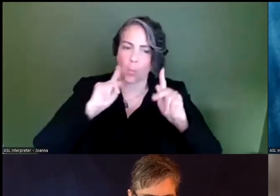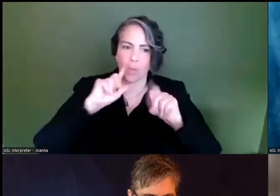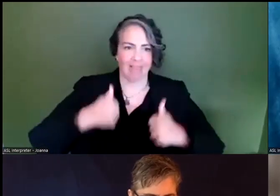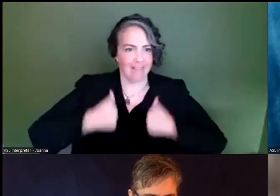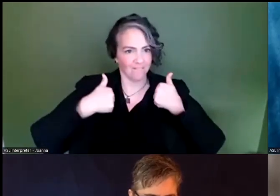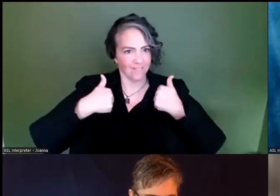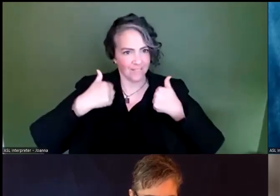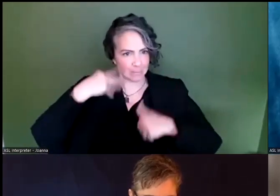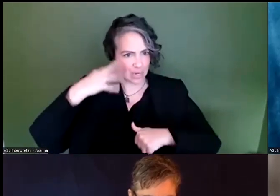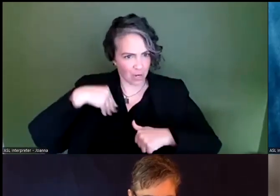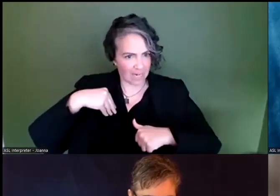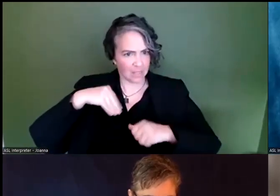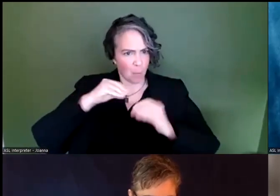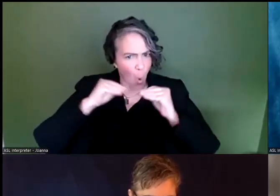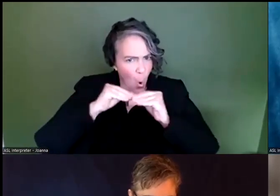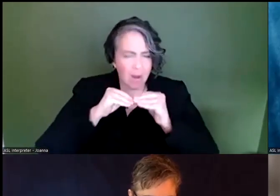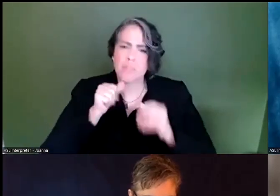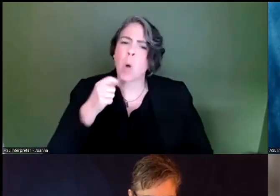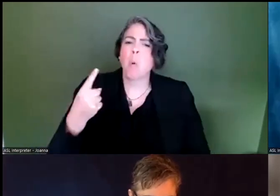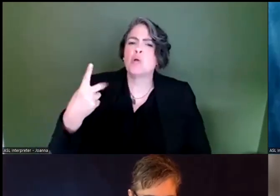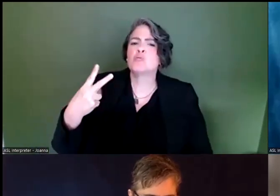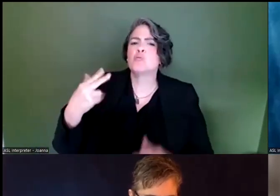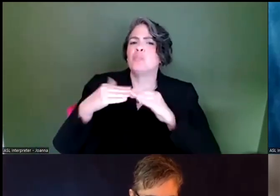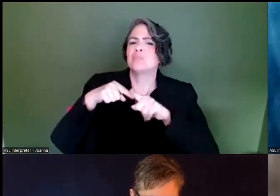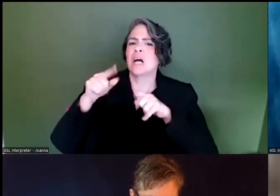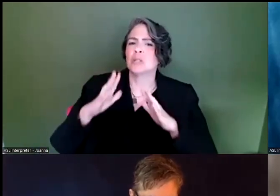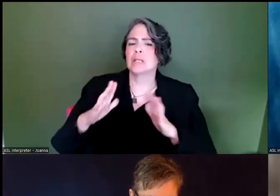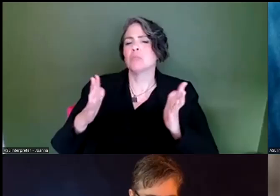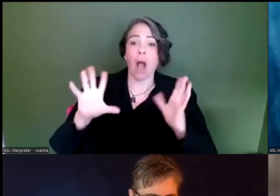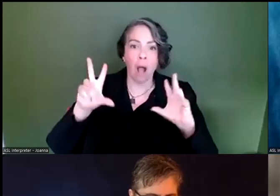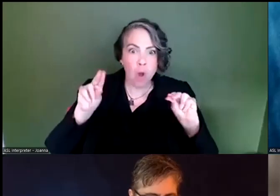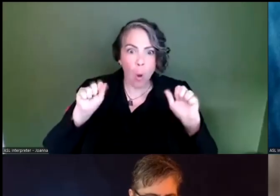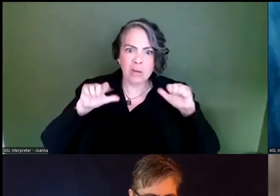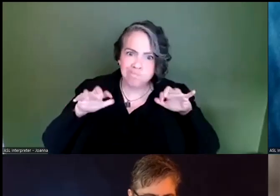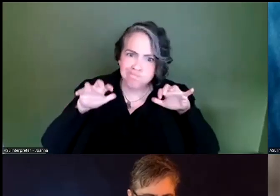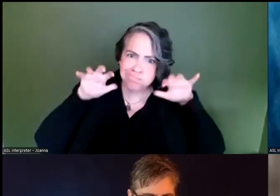I'm talking a good amount to be able to be effective change agents instead of having